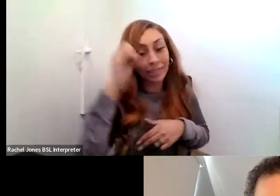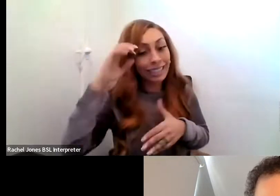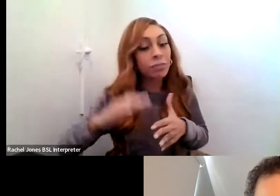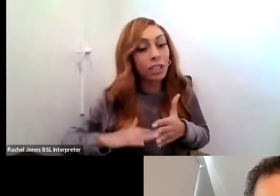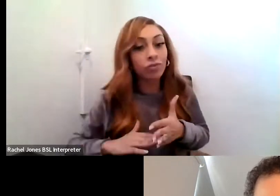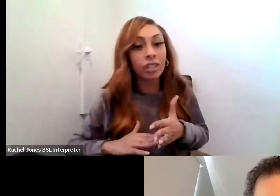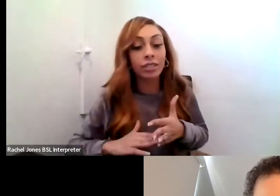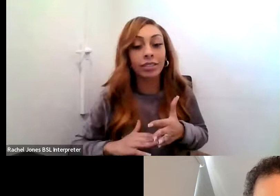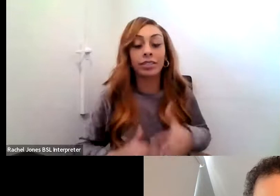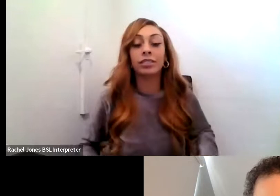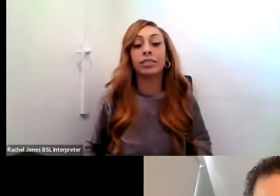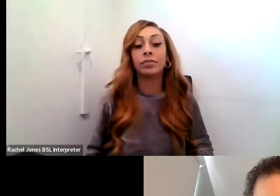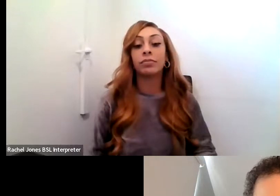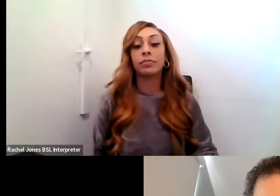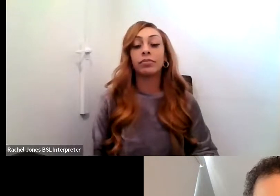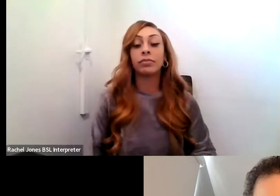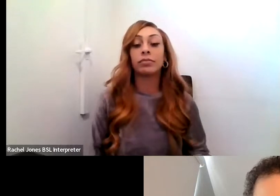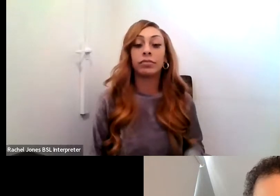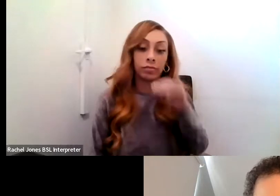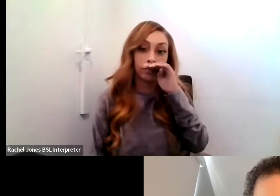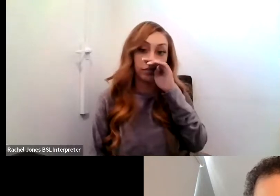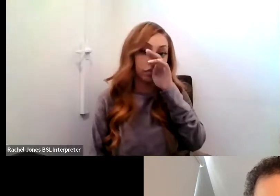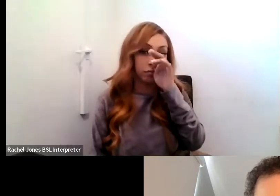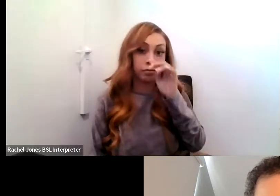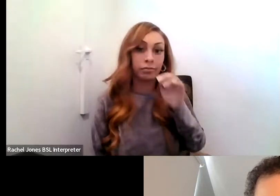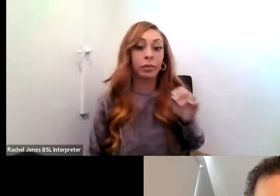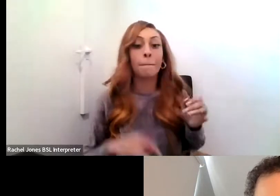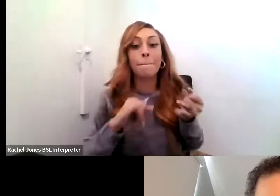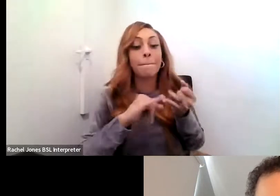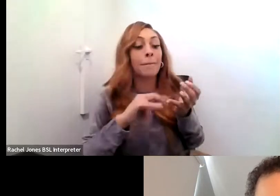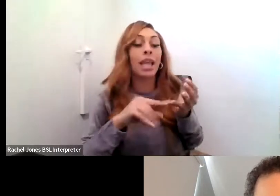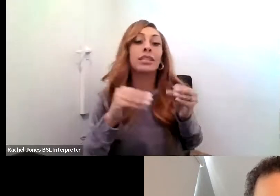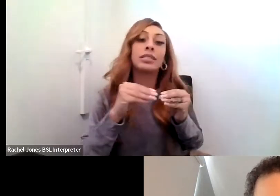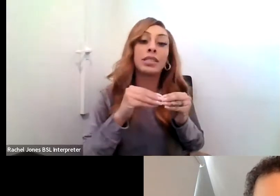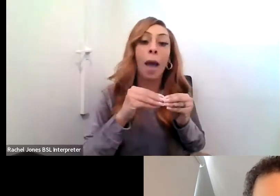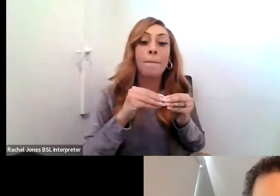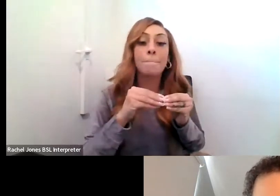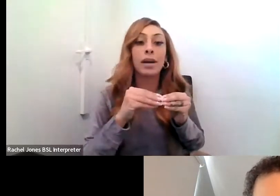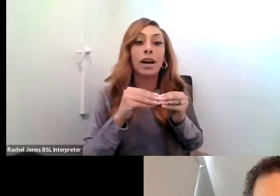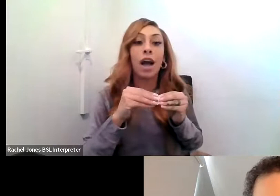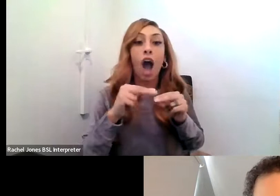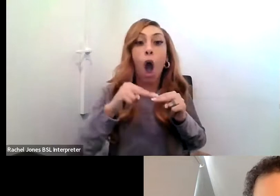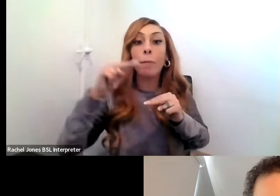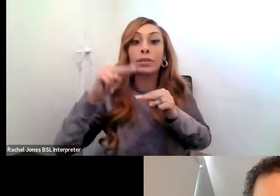in what might be referred to as sub-optimal environments. Whether that's trying to read the news